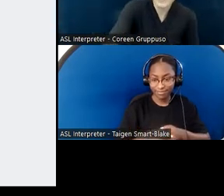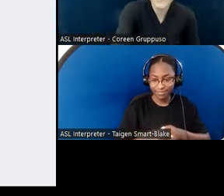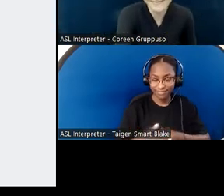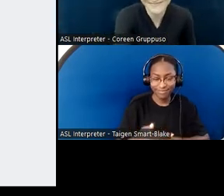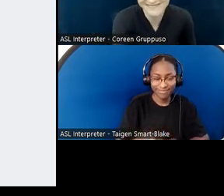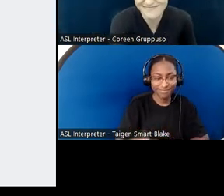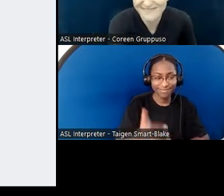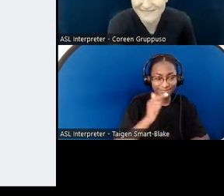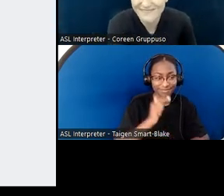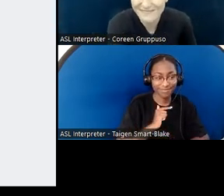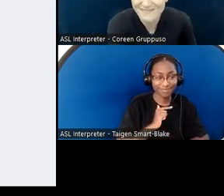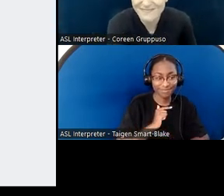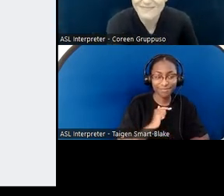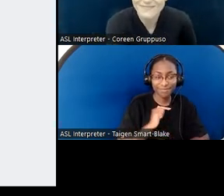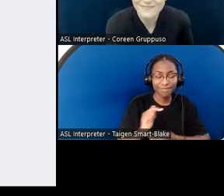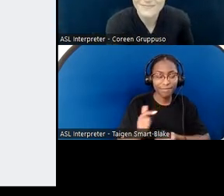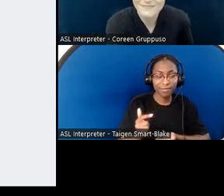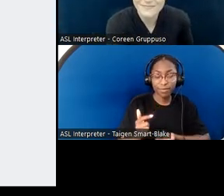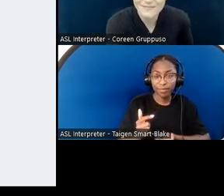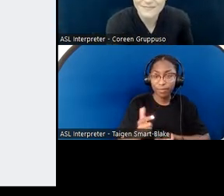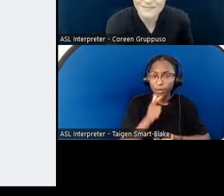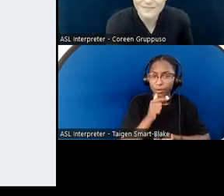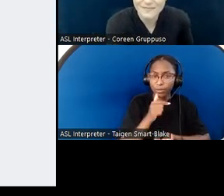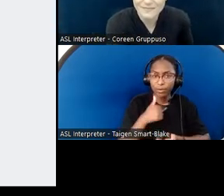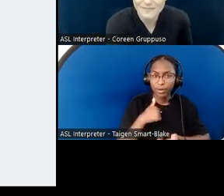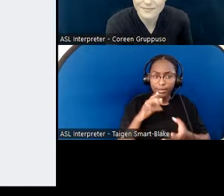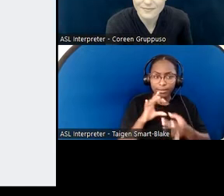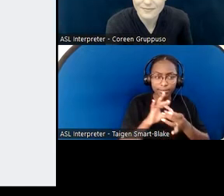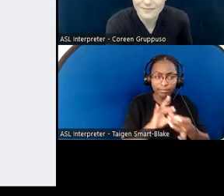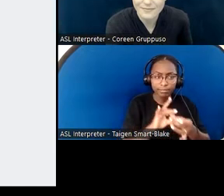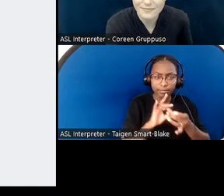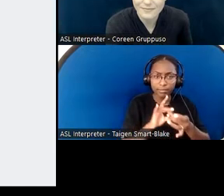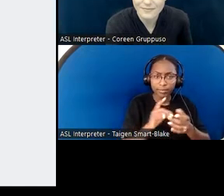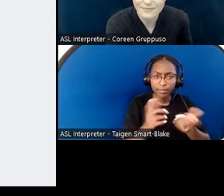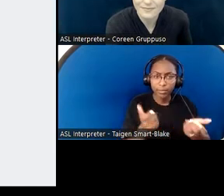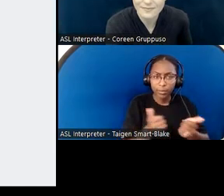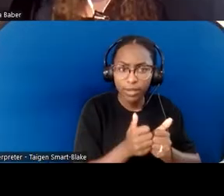not people, that I connected with. Perhaps there are resources